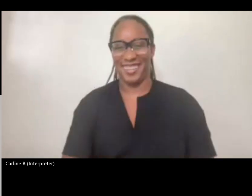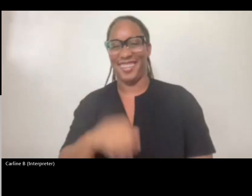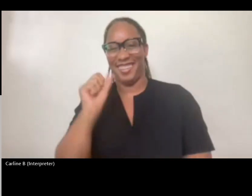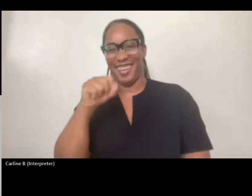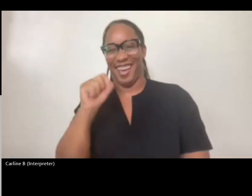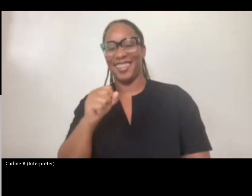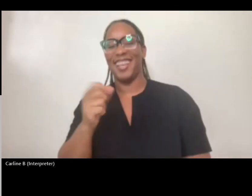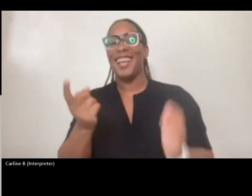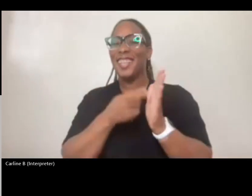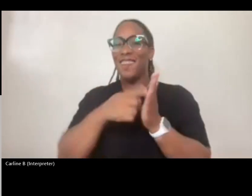Yes, sometimes our knees.